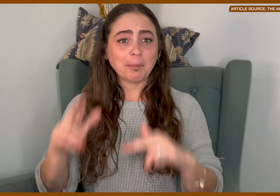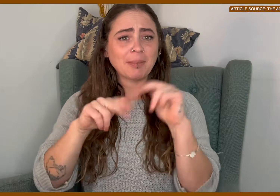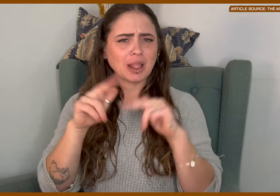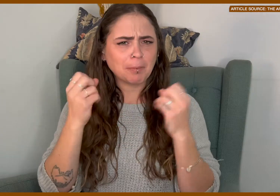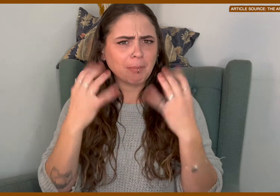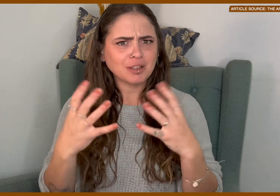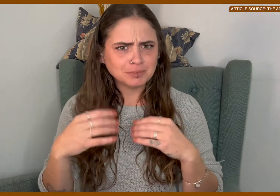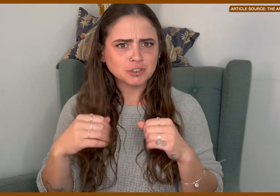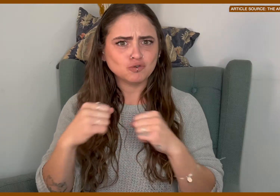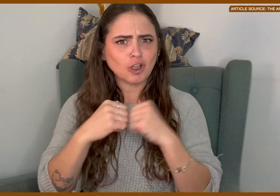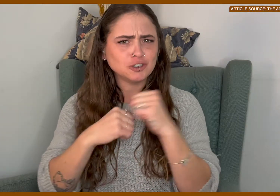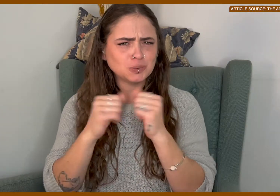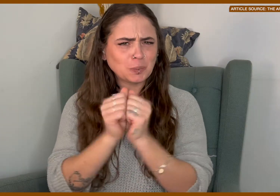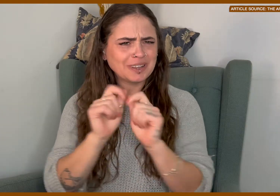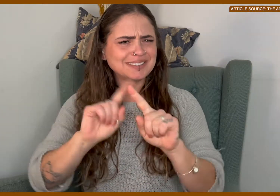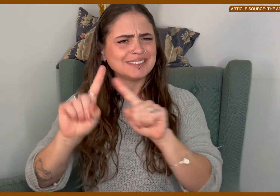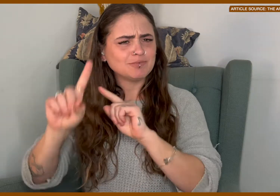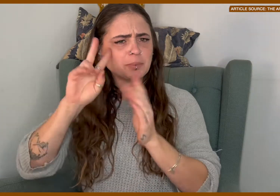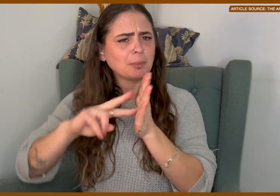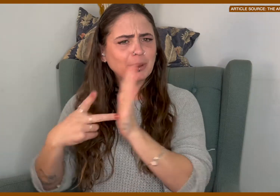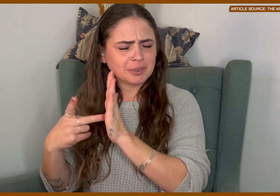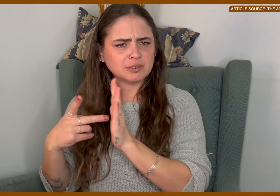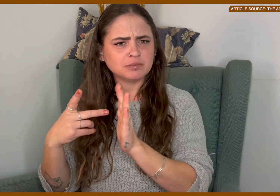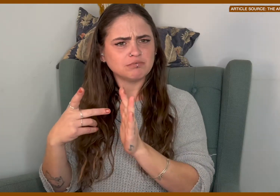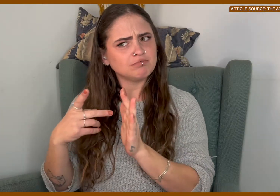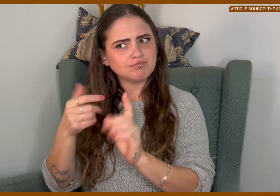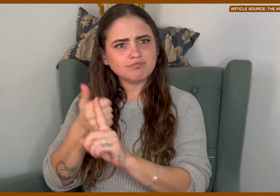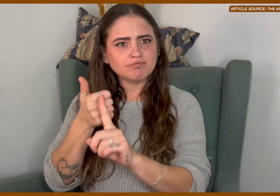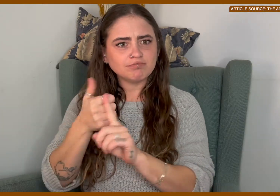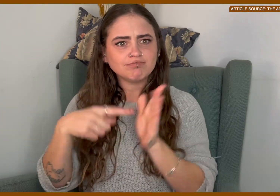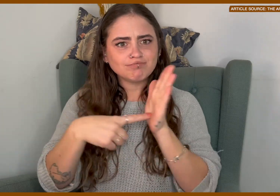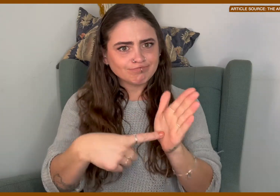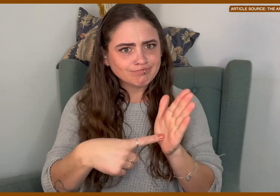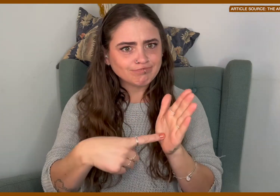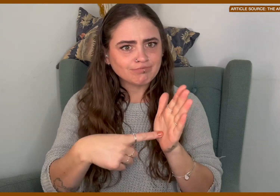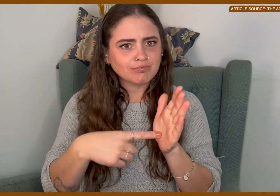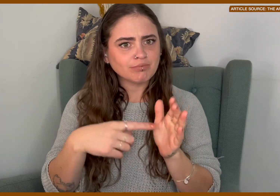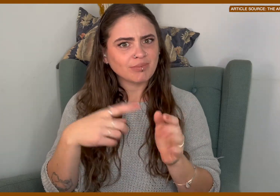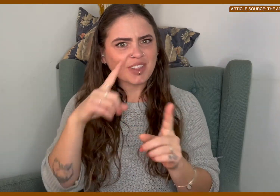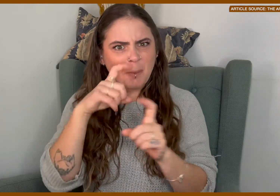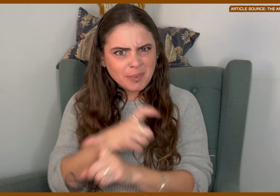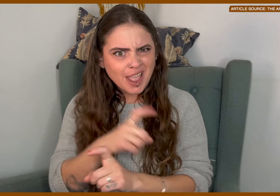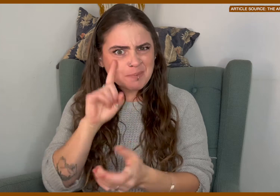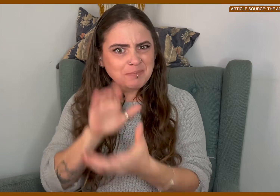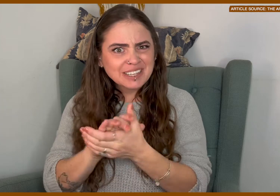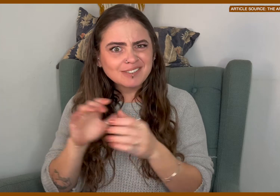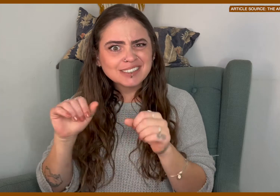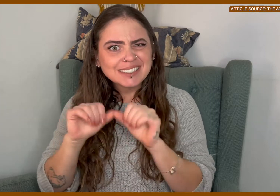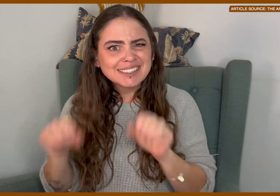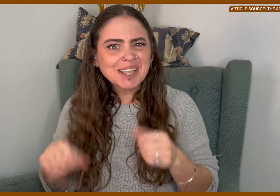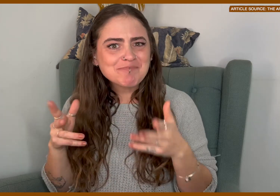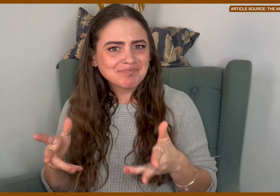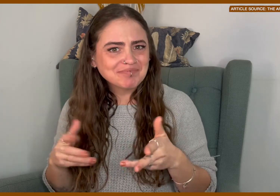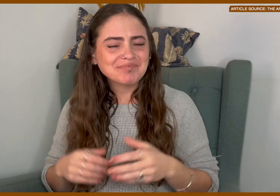“Building multiple structures with different purposes is the reflection of a complicated belief system.